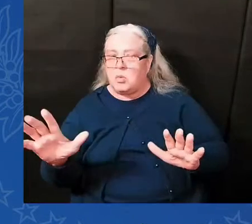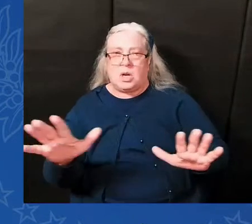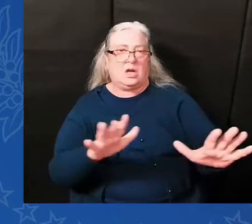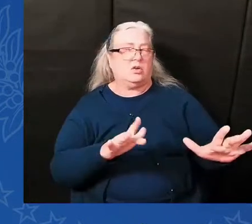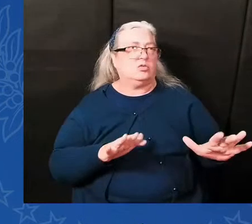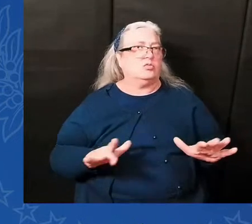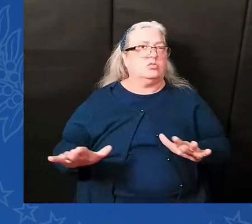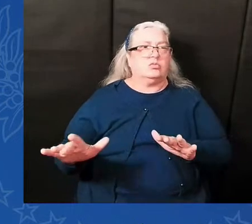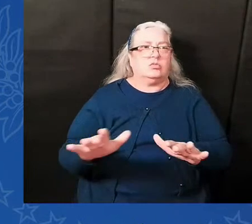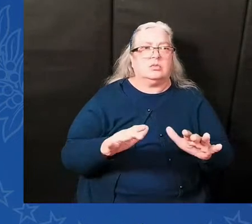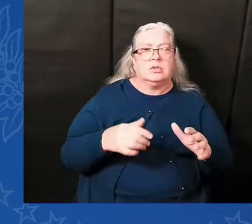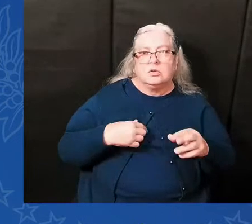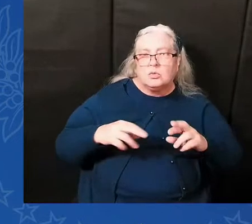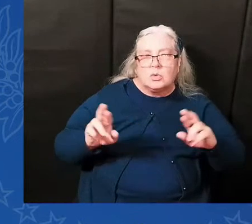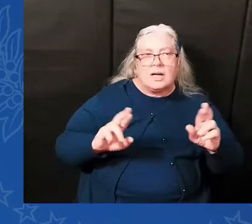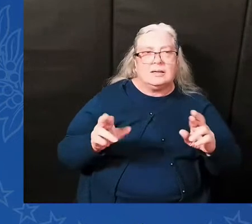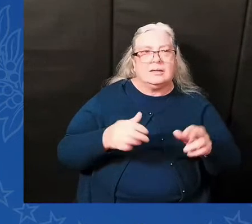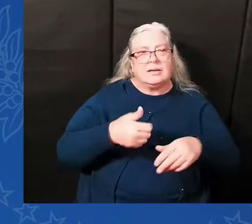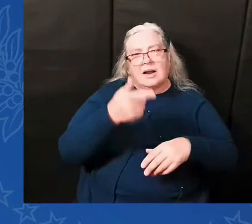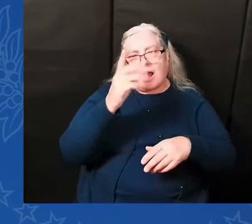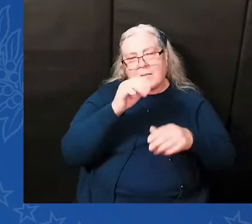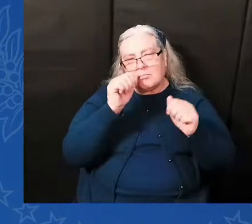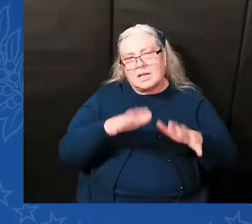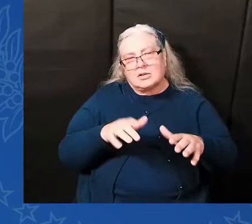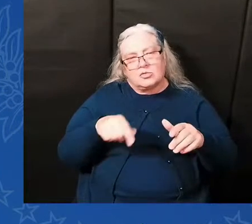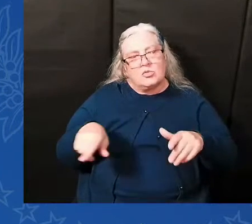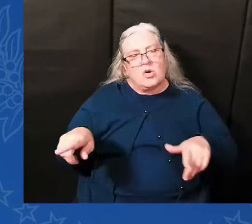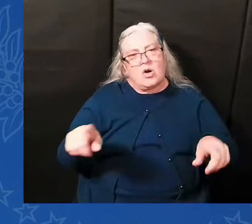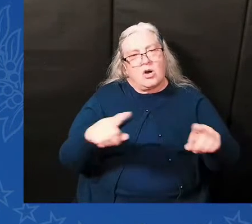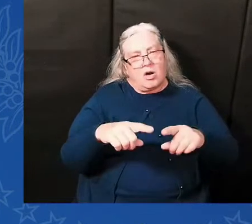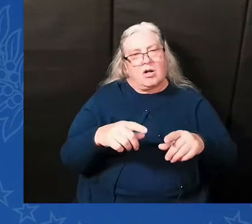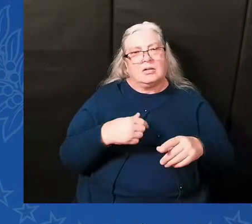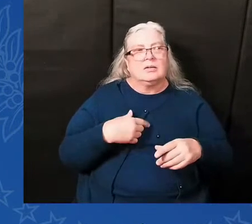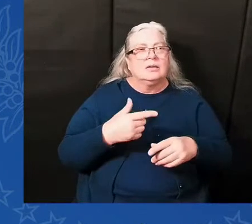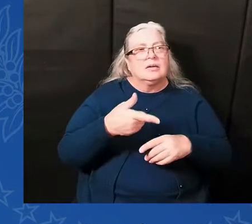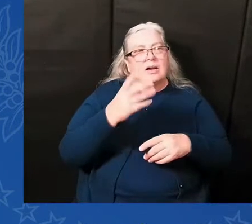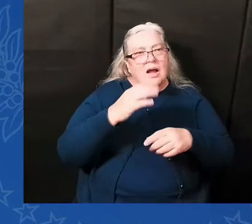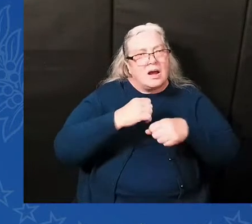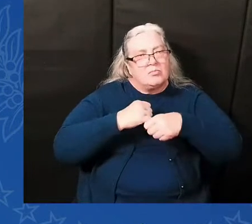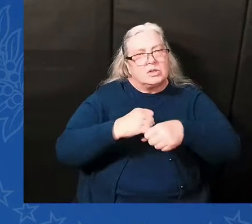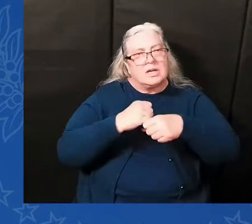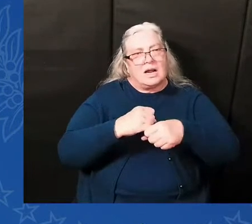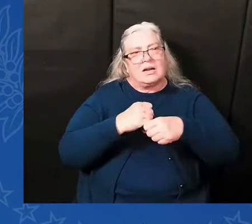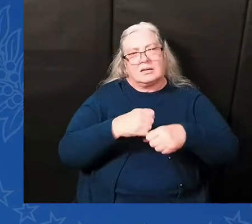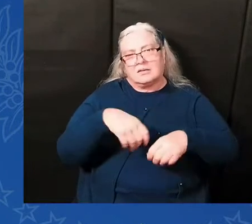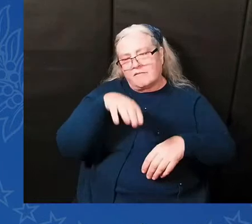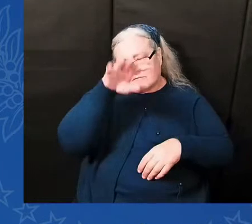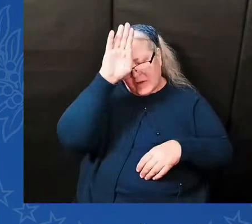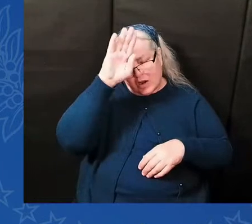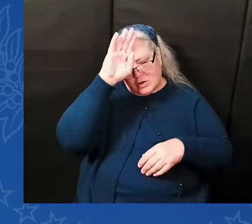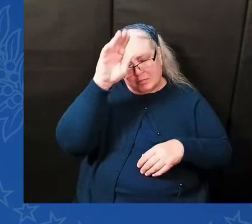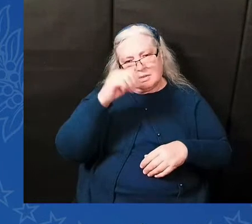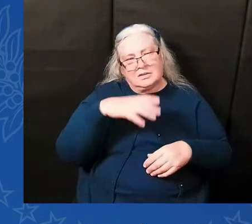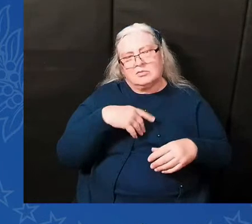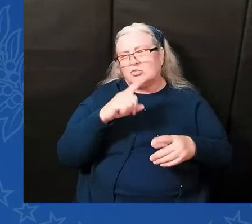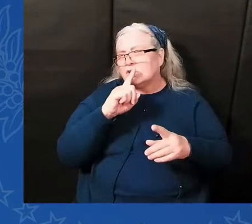And may God protect our firefighters. You're the best. You've been with me my whole career. You've taught me a lot.